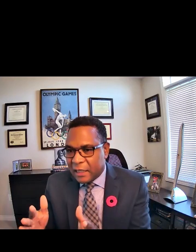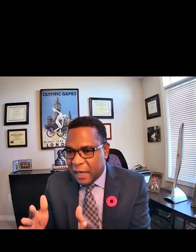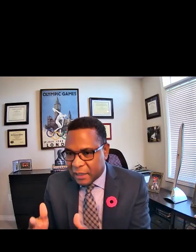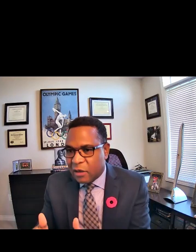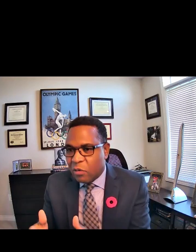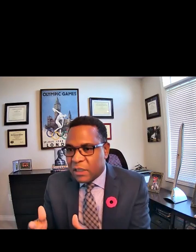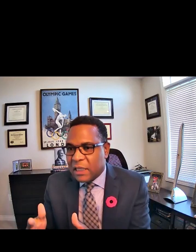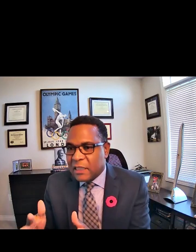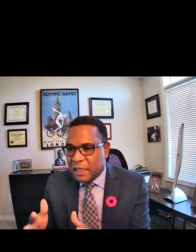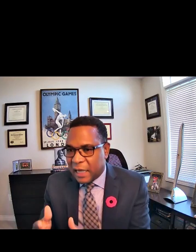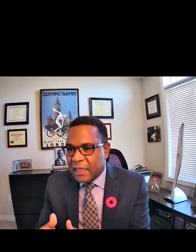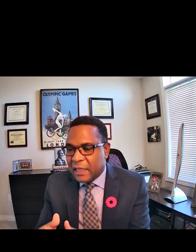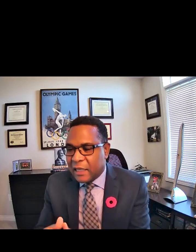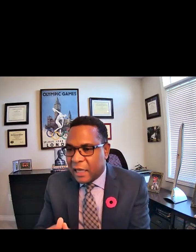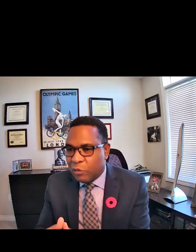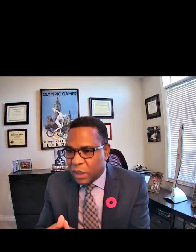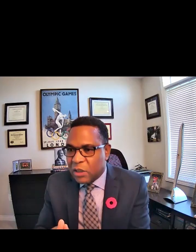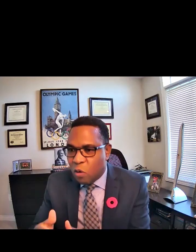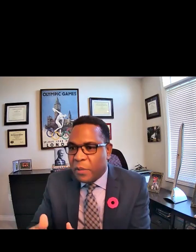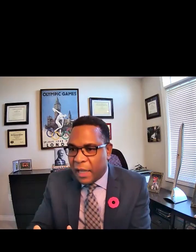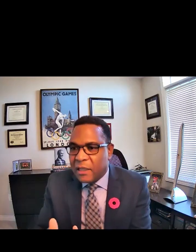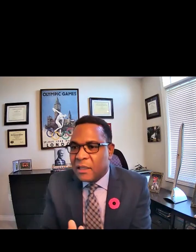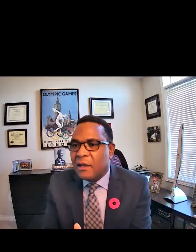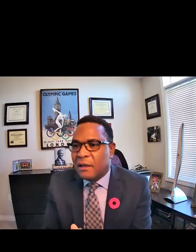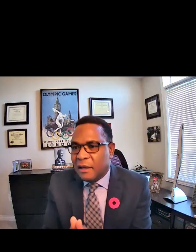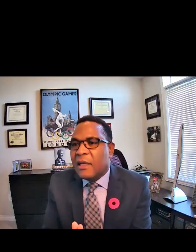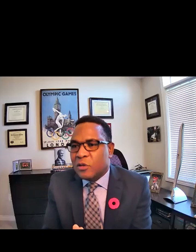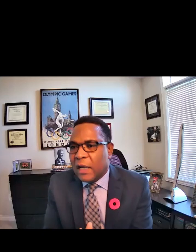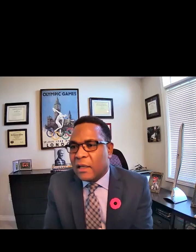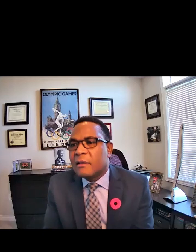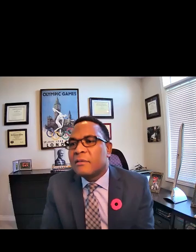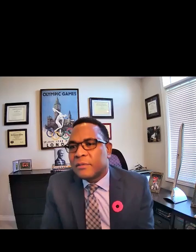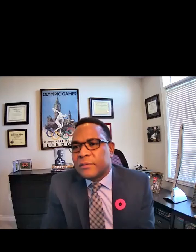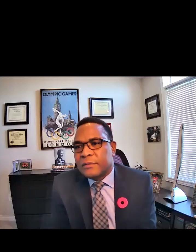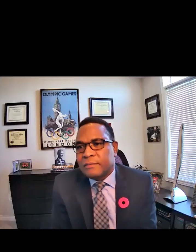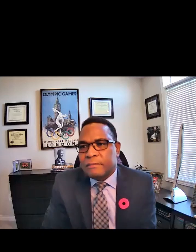and asking questions and getting a reach warm hand is right here.